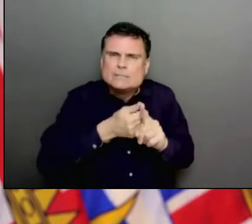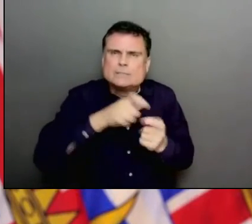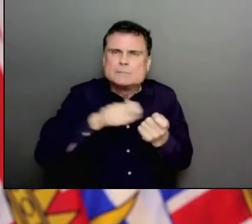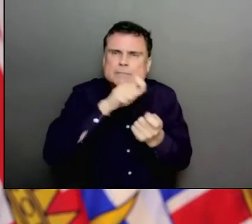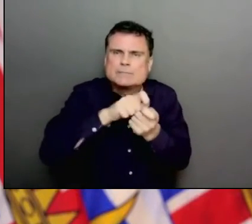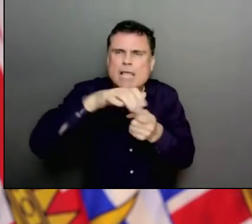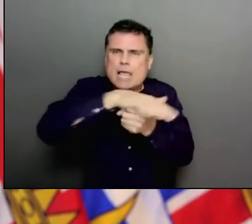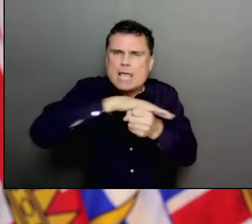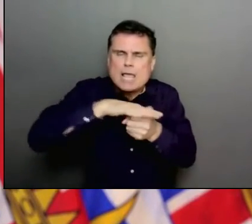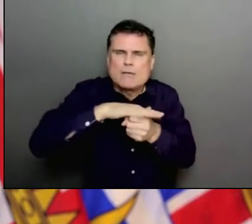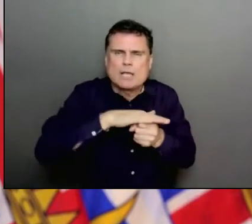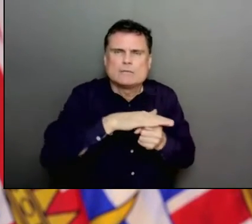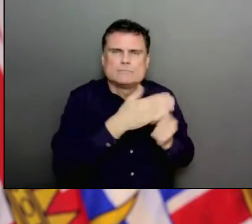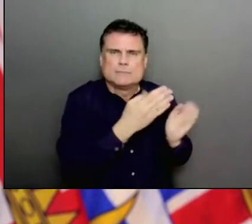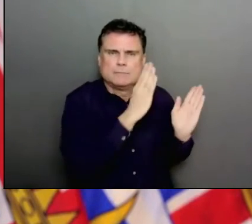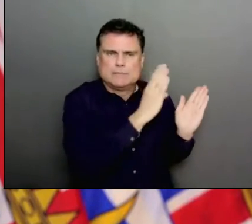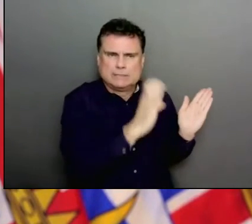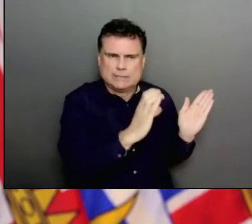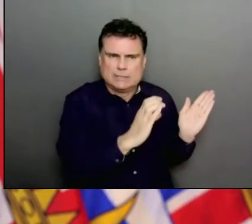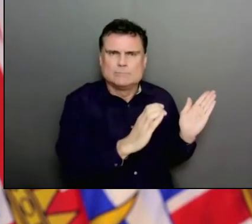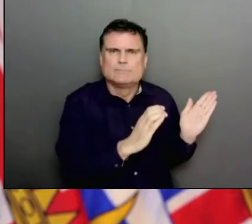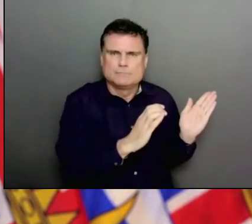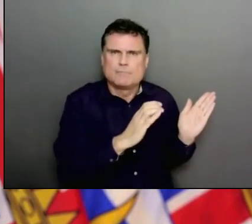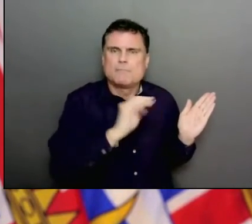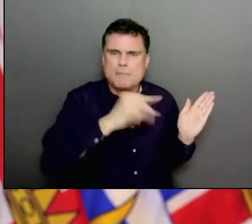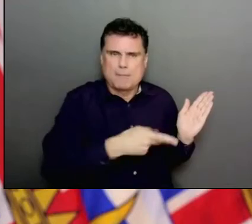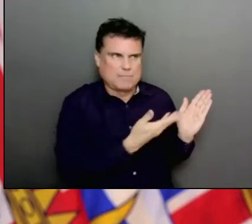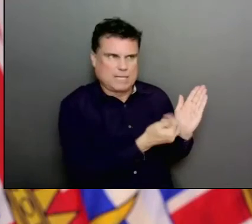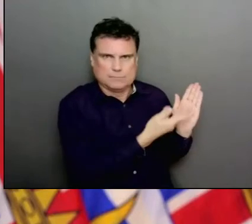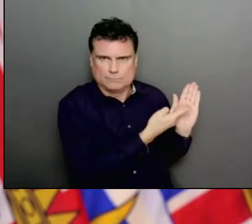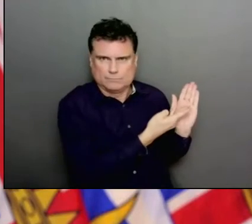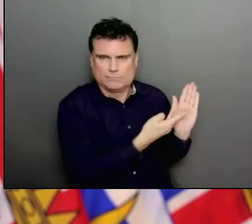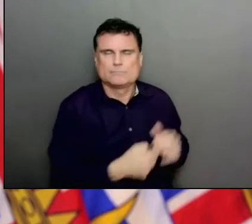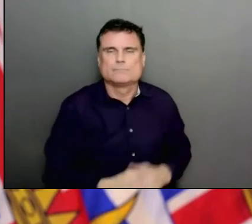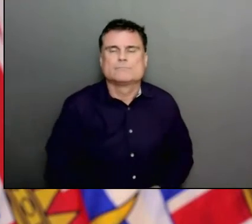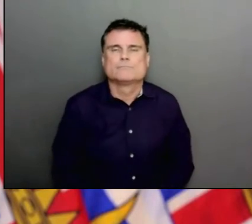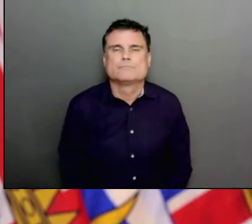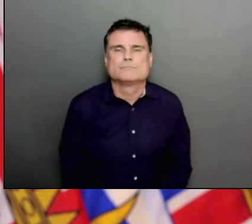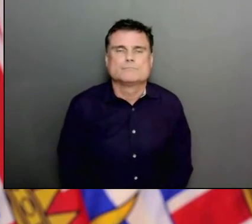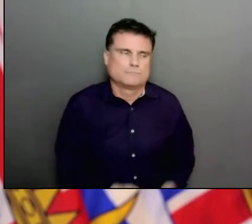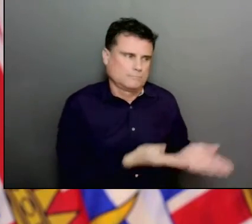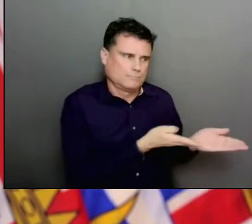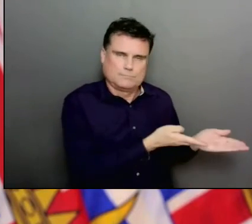will remind people that this is our average daily rate